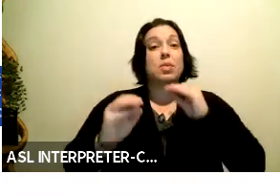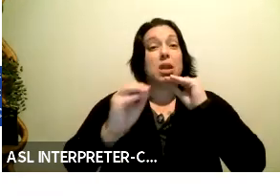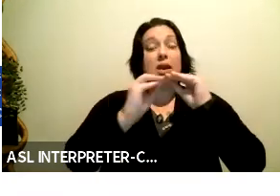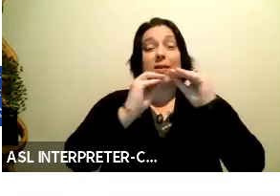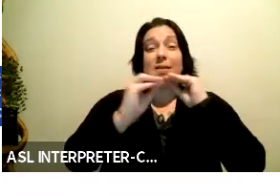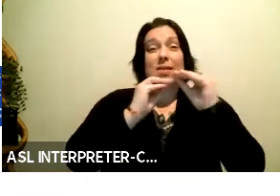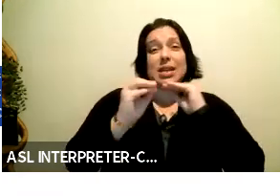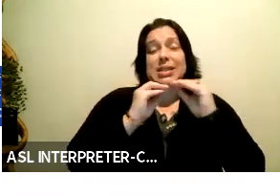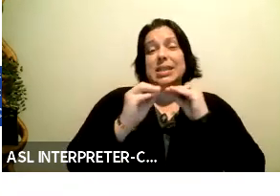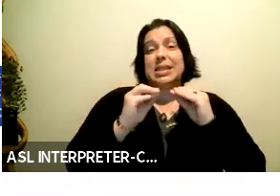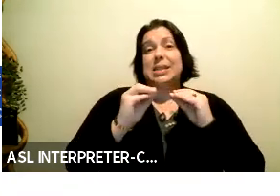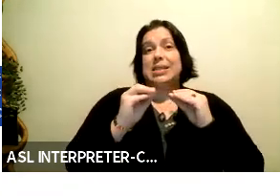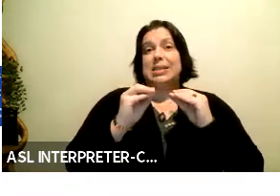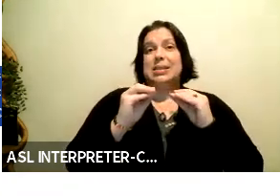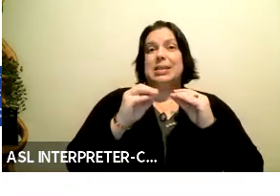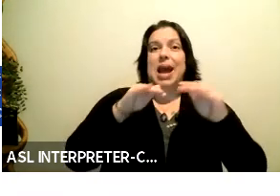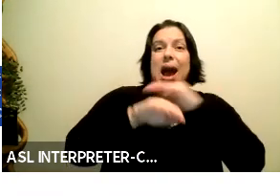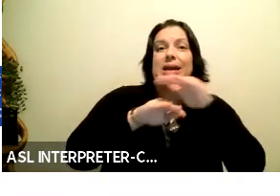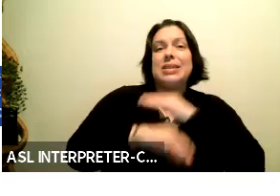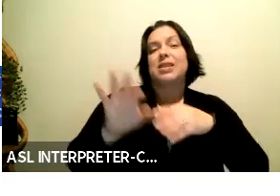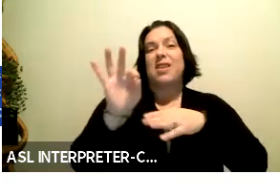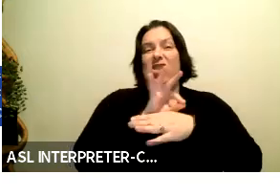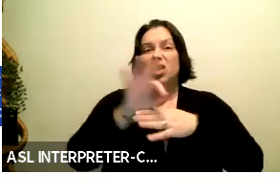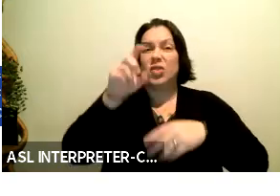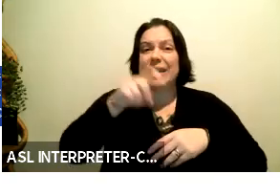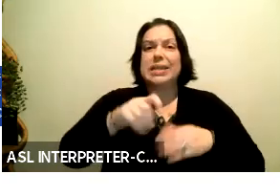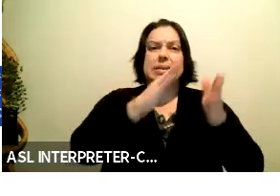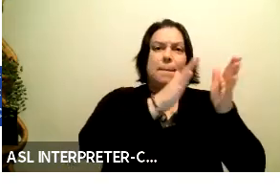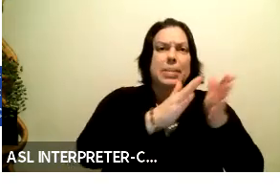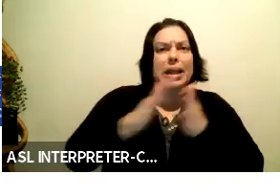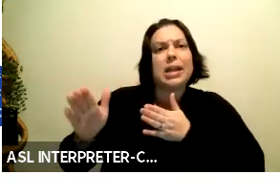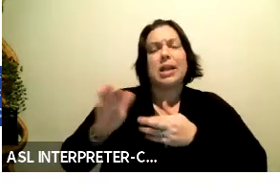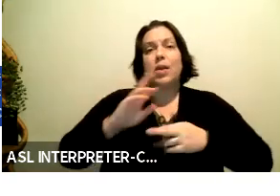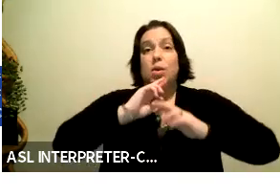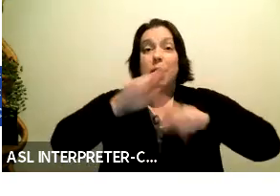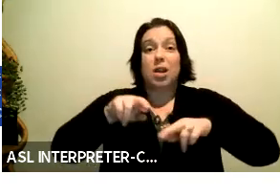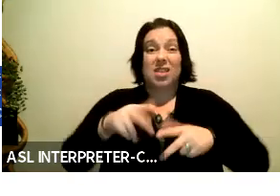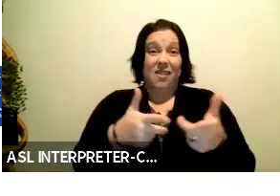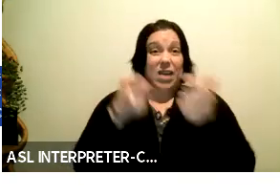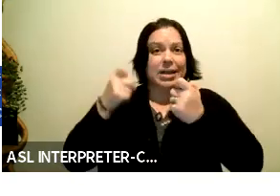coordinated access and functional needs planning and response is not a fast process. It requires